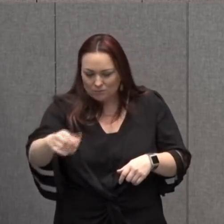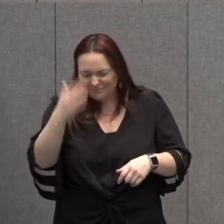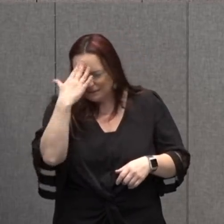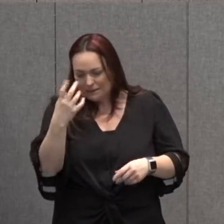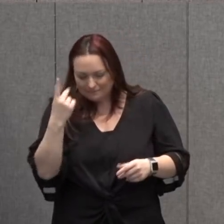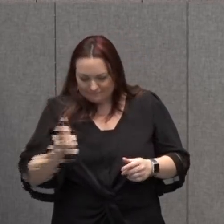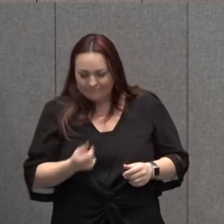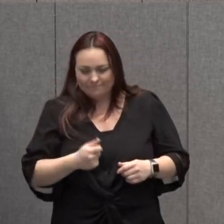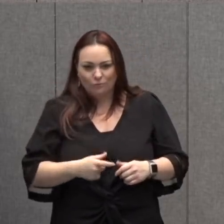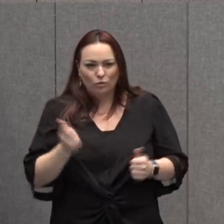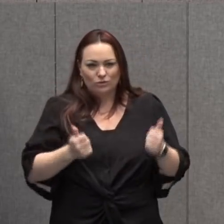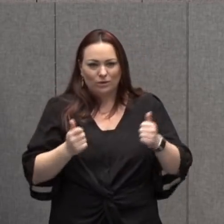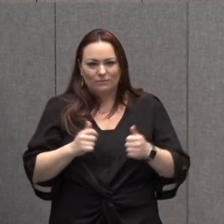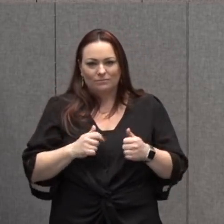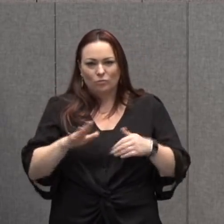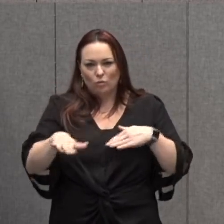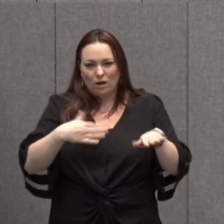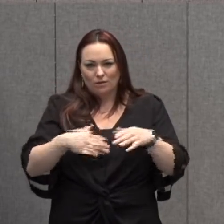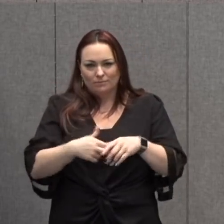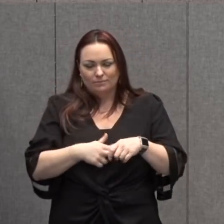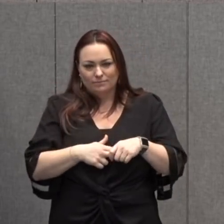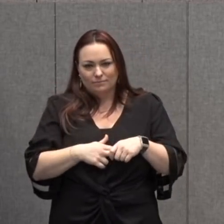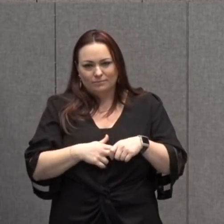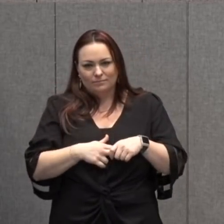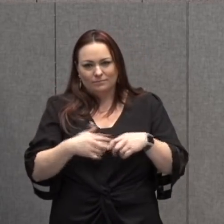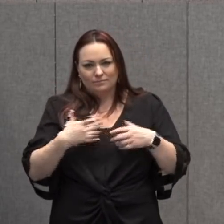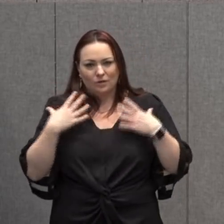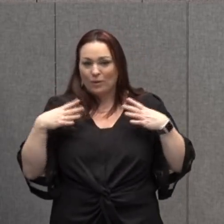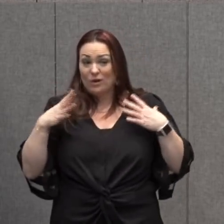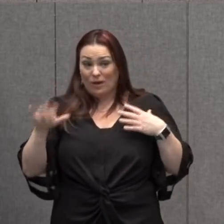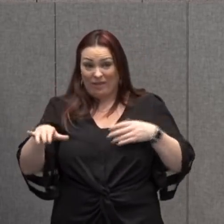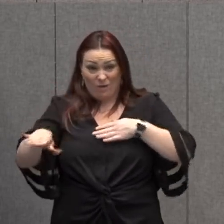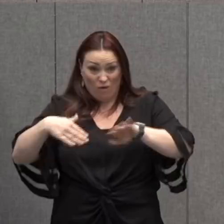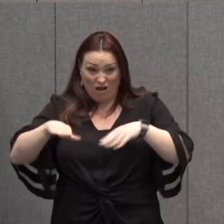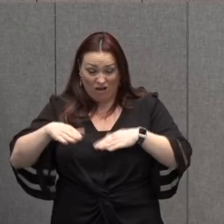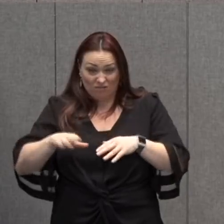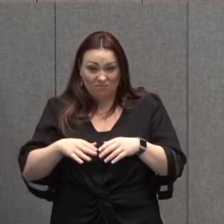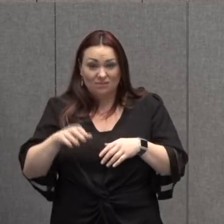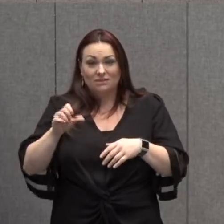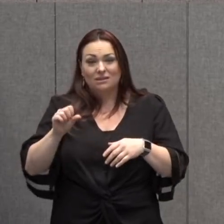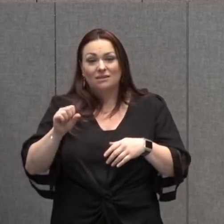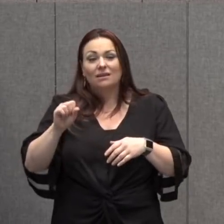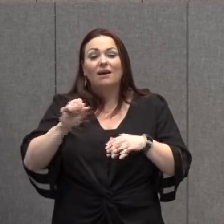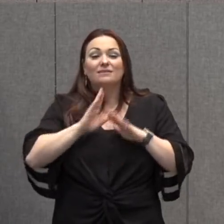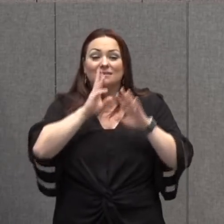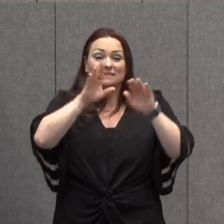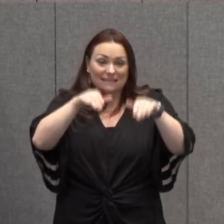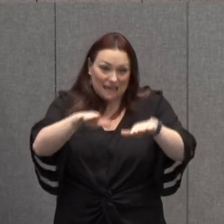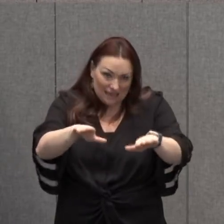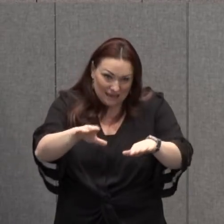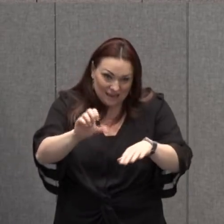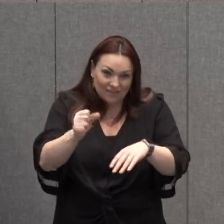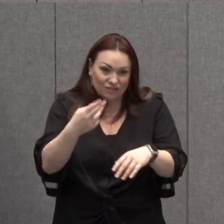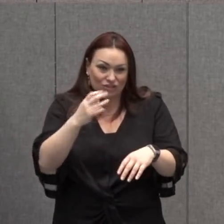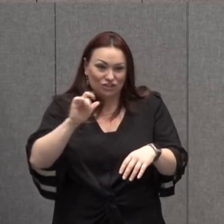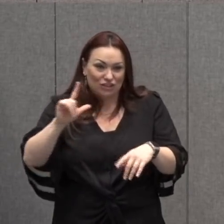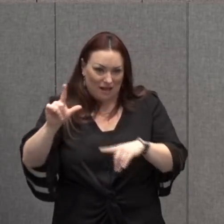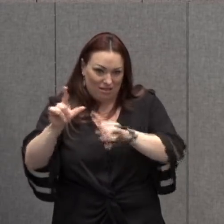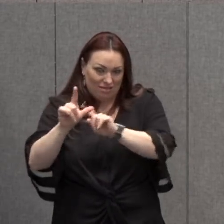Okay, which one did you just put here? That's walk. Okay, so we don't want that one. Sea, shell. Woo! - Yay!